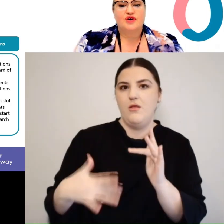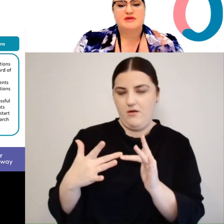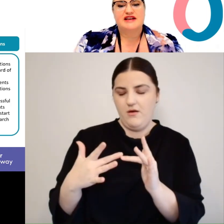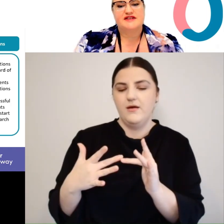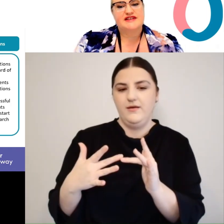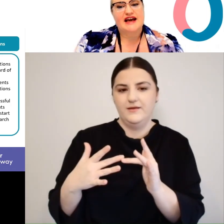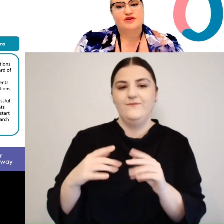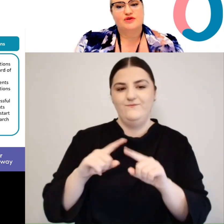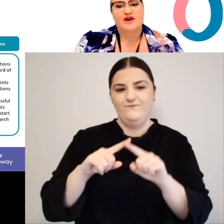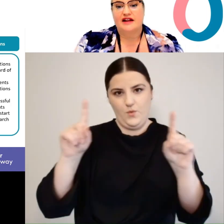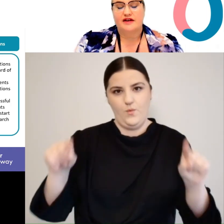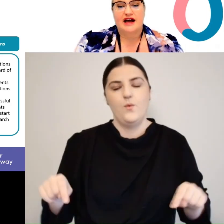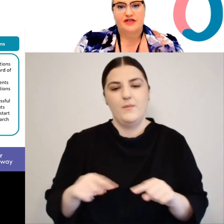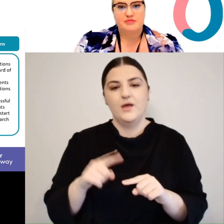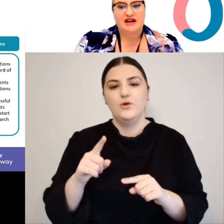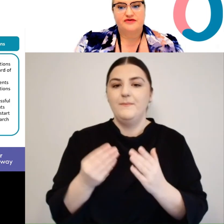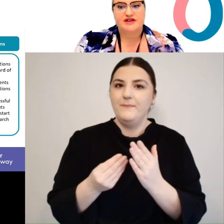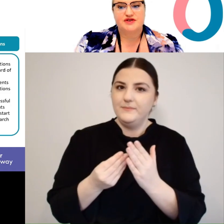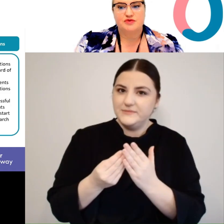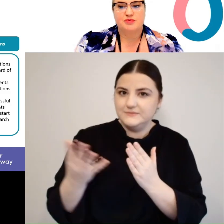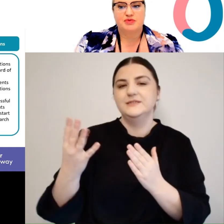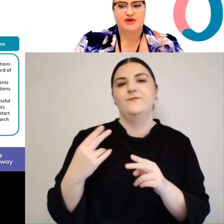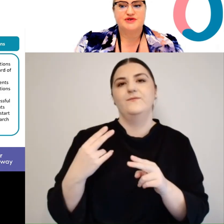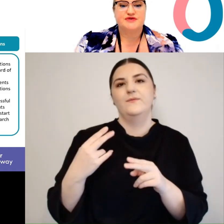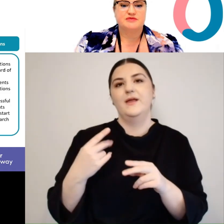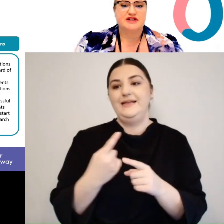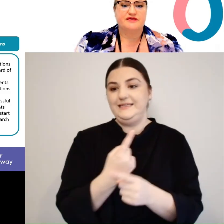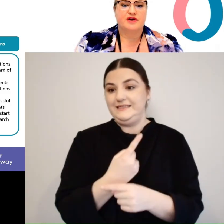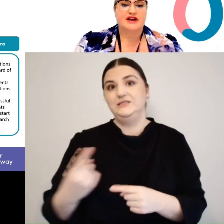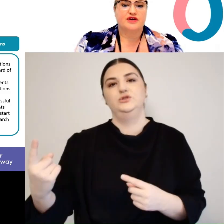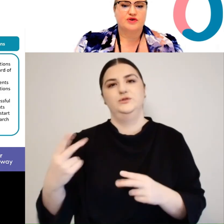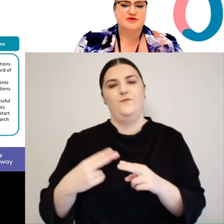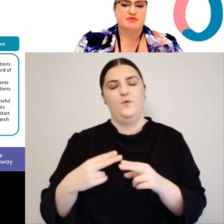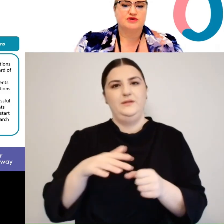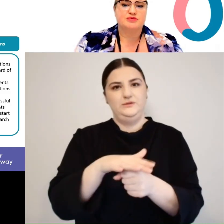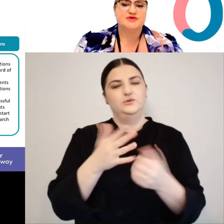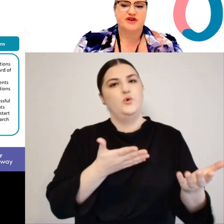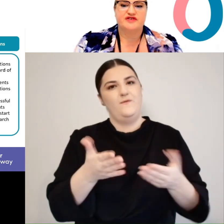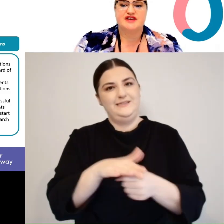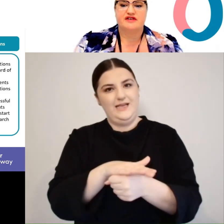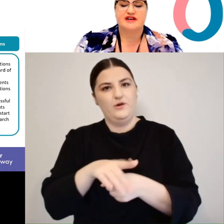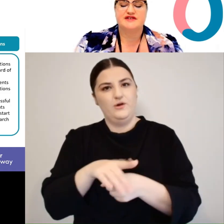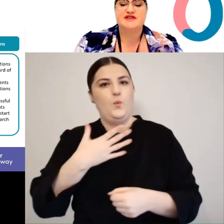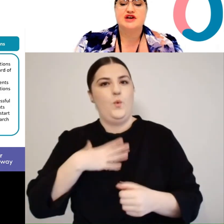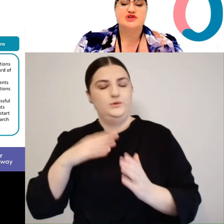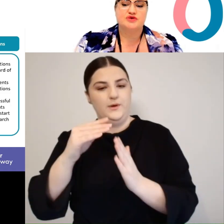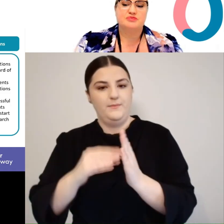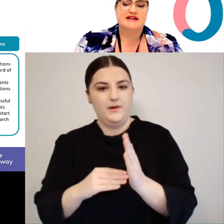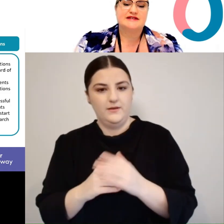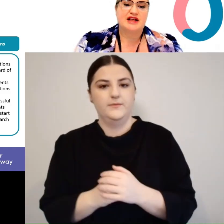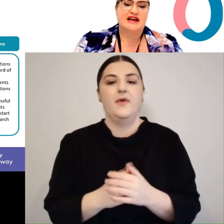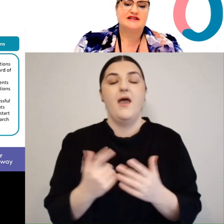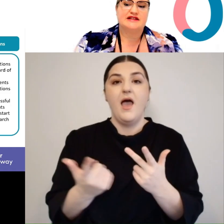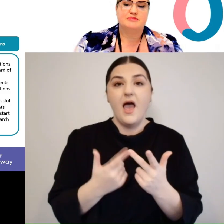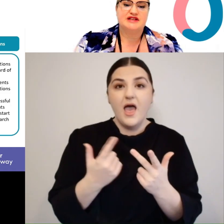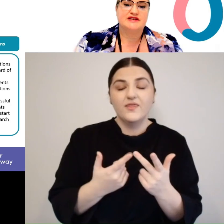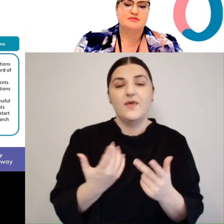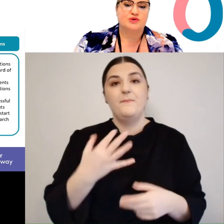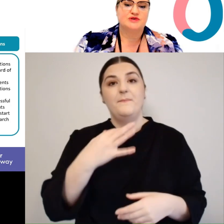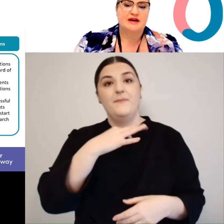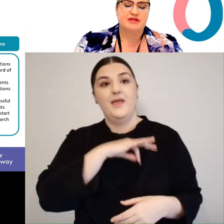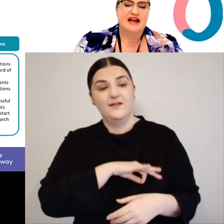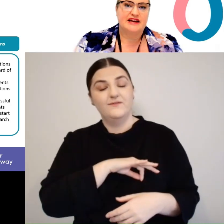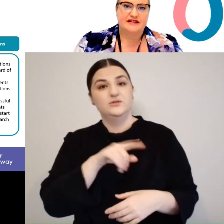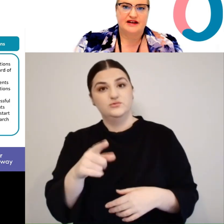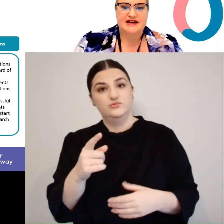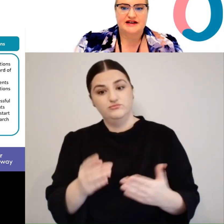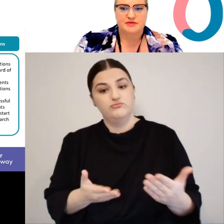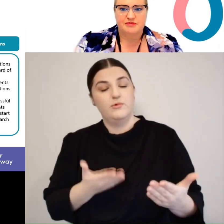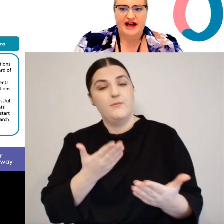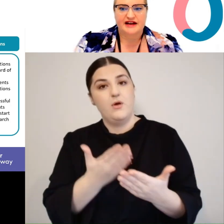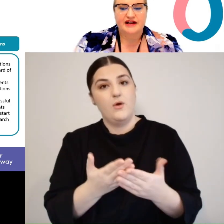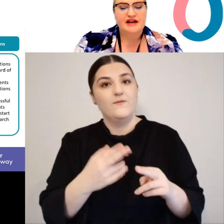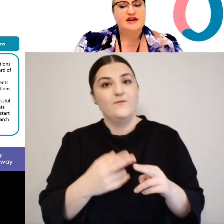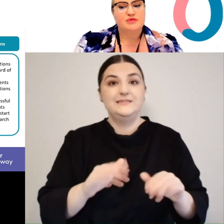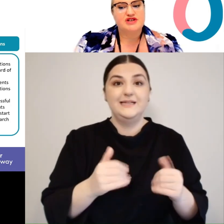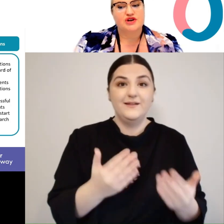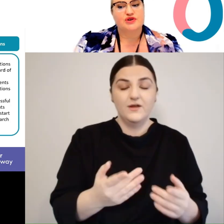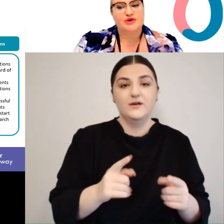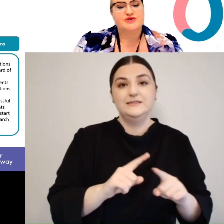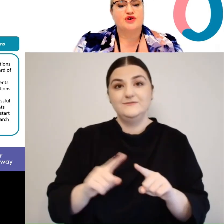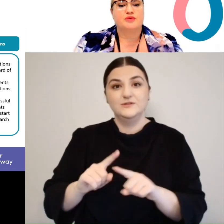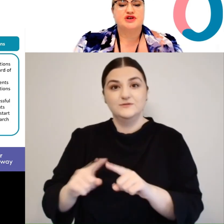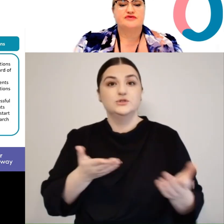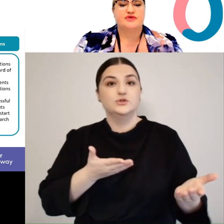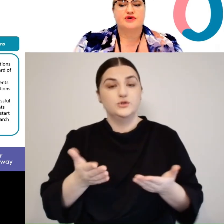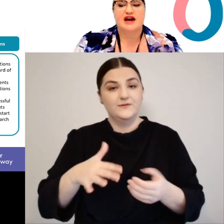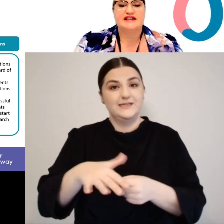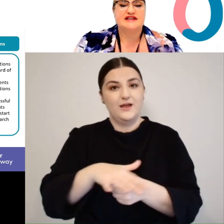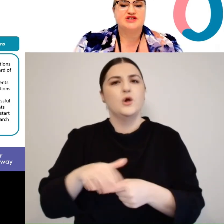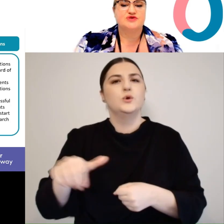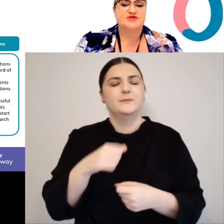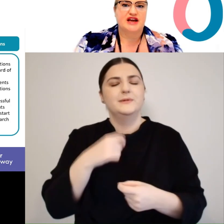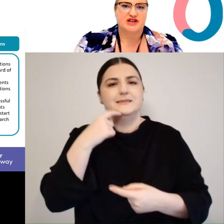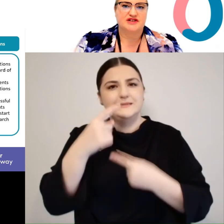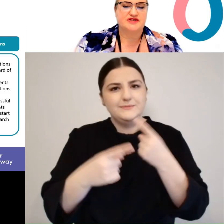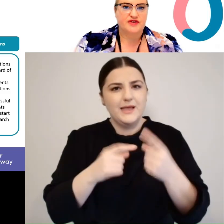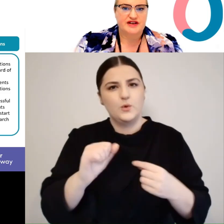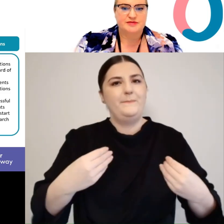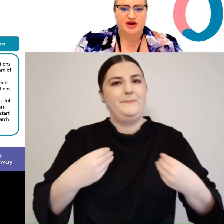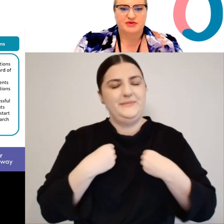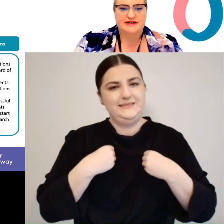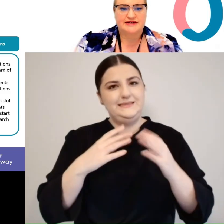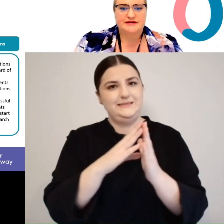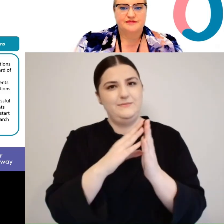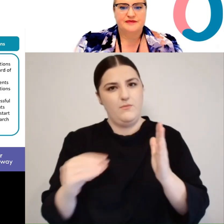Any economies of scale or other benefits you propose from delivering across multiple service areas should be explained in the business model template in the attachment pack, which includes an option for additional sections for this purpose.